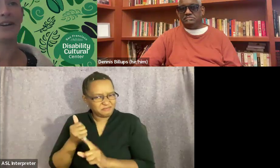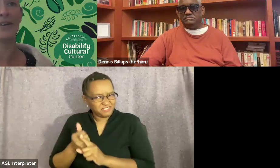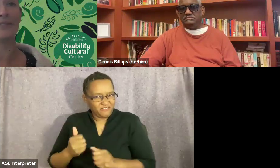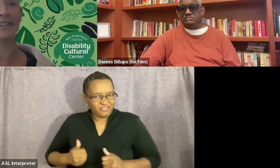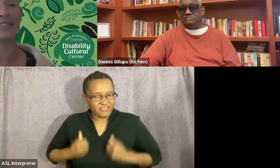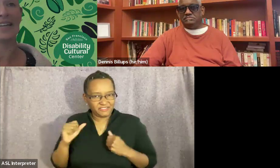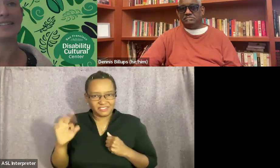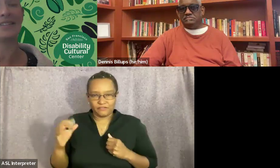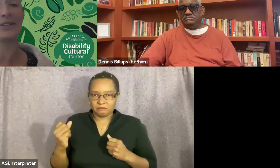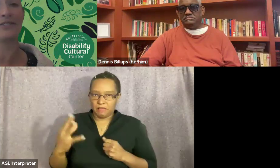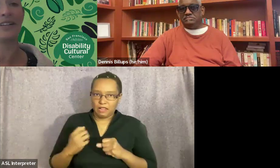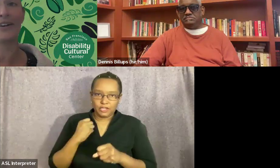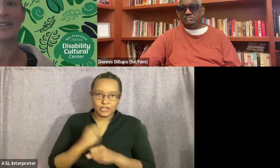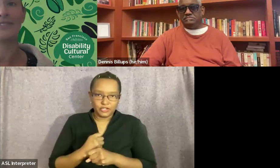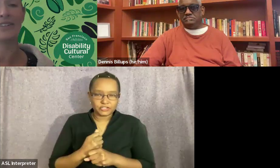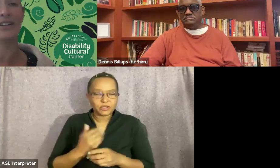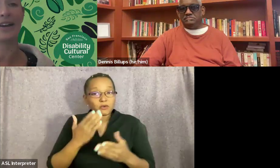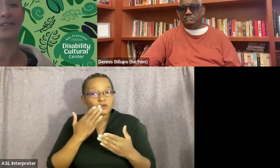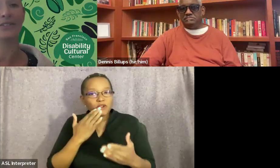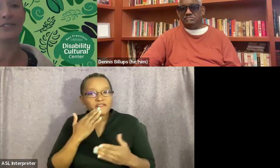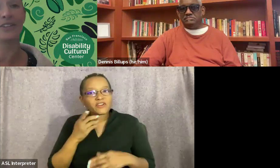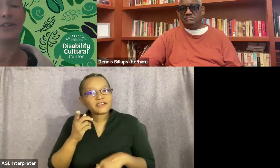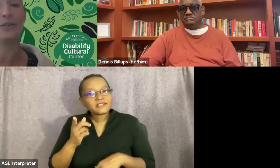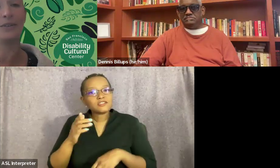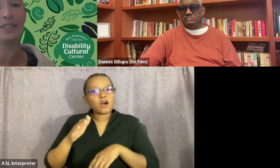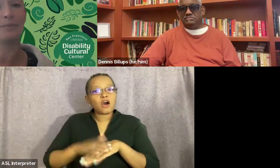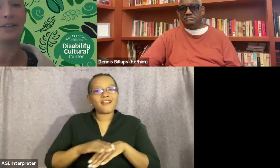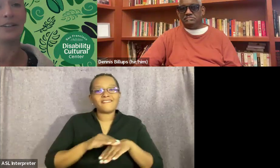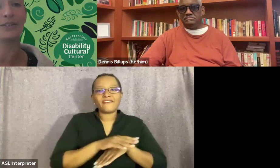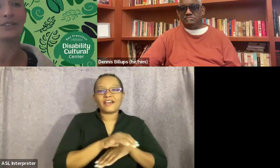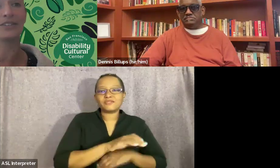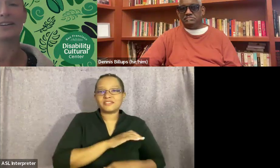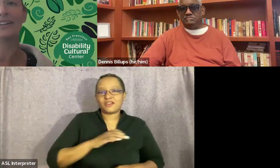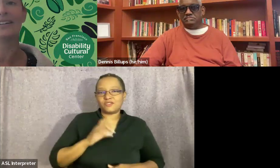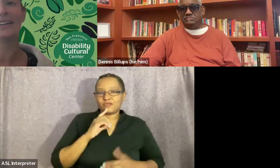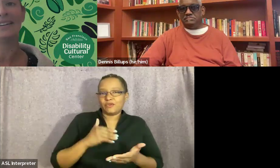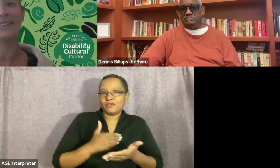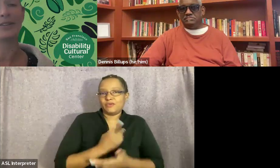very grateful Dennis is serving on the advisory council for the new Disability Cultural Center.